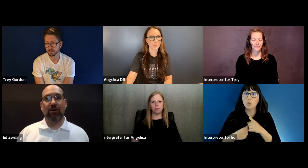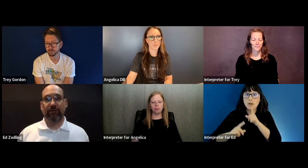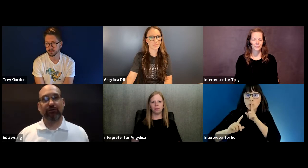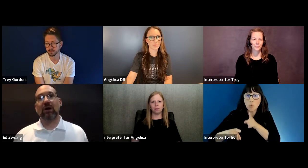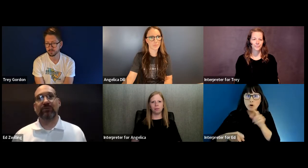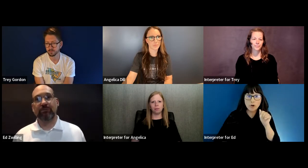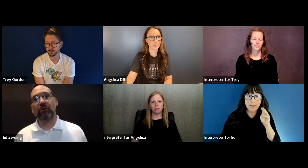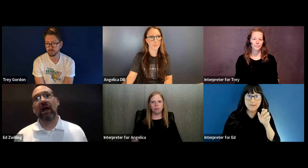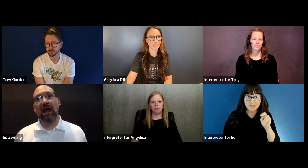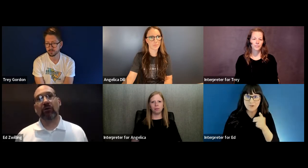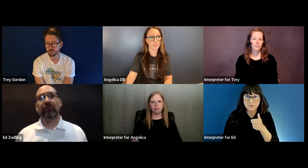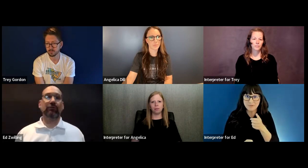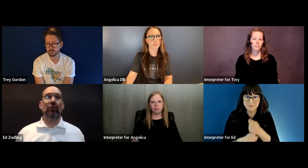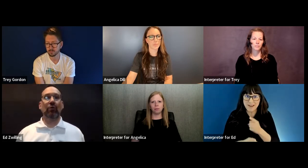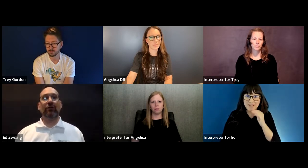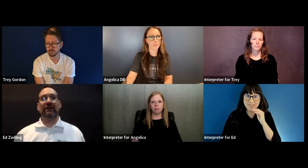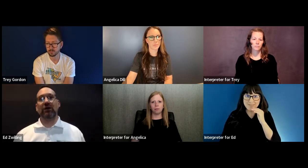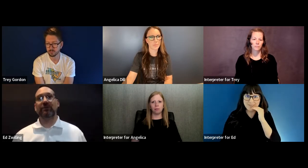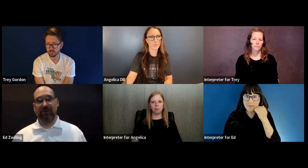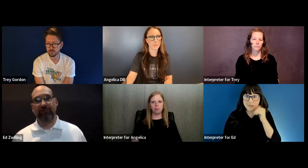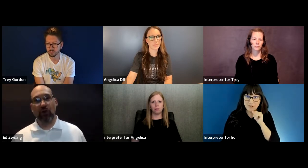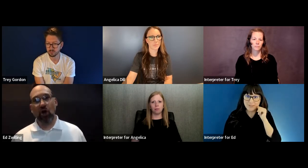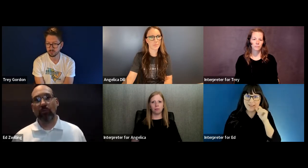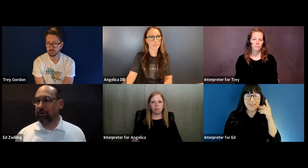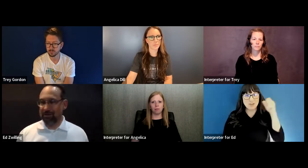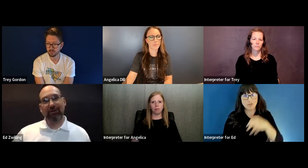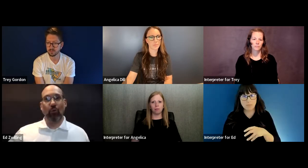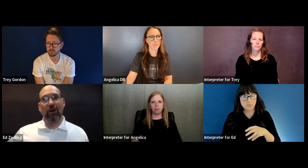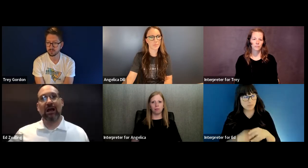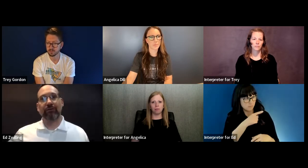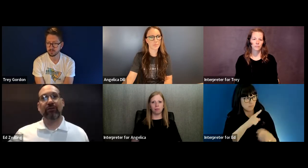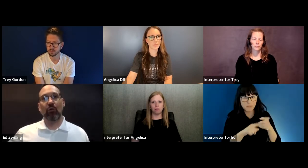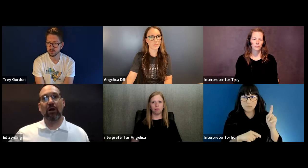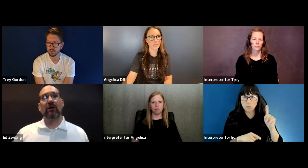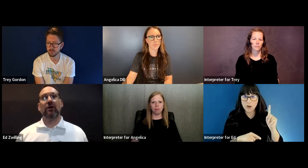and they're drop shipped to our house well where they drop ship from some big warehouse somewhere